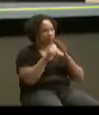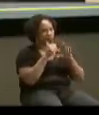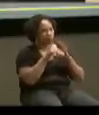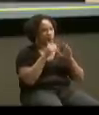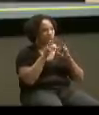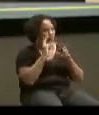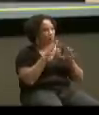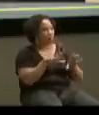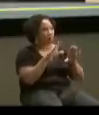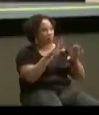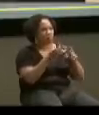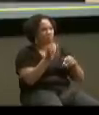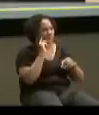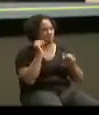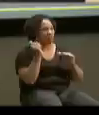A WONDERFUL RESOURCE.